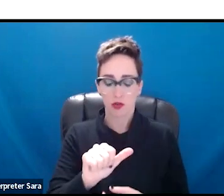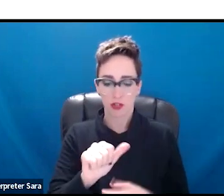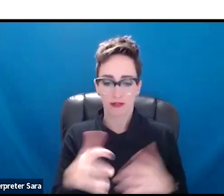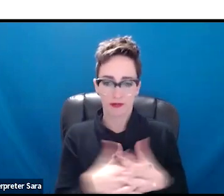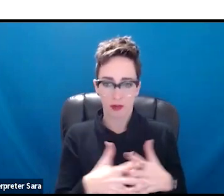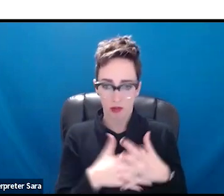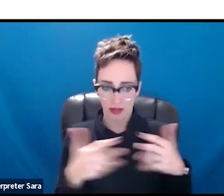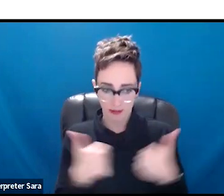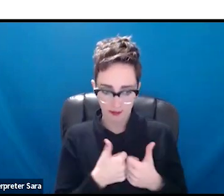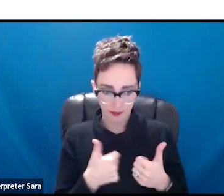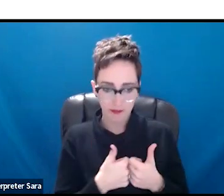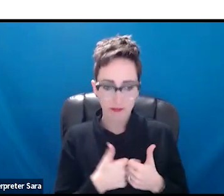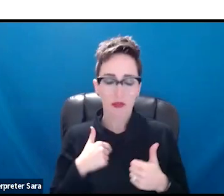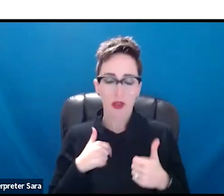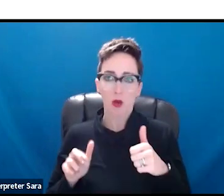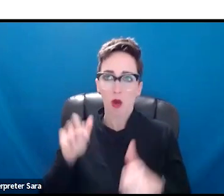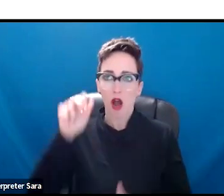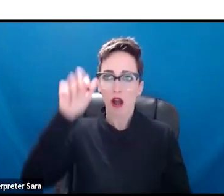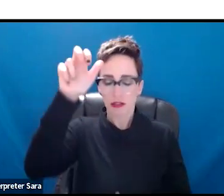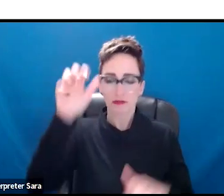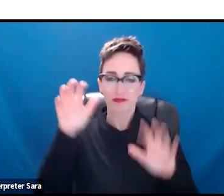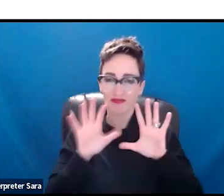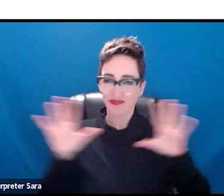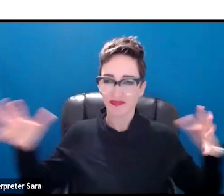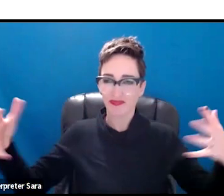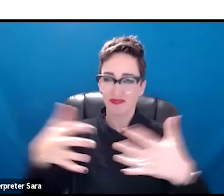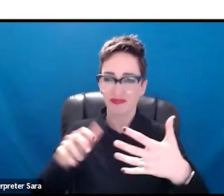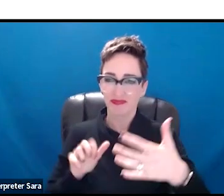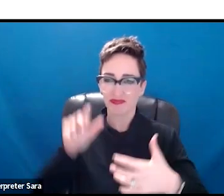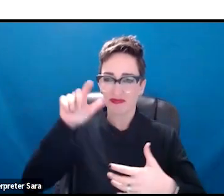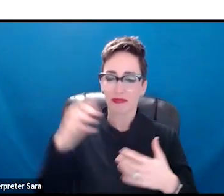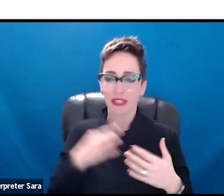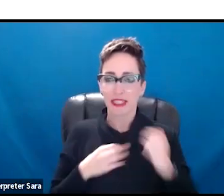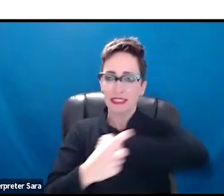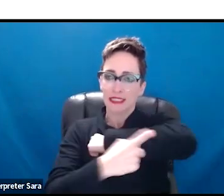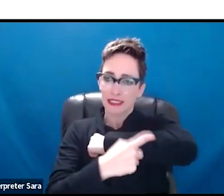and walked to the top level of the stadium wanting to jump off.